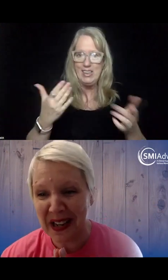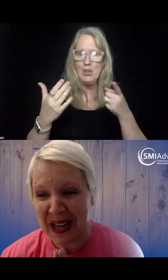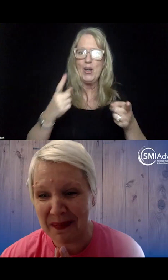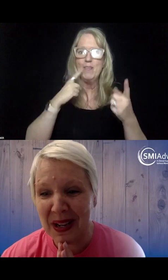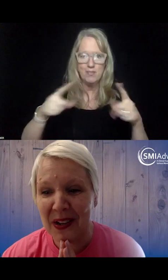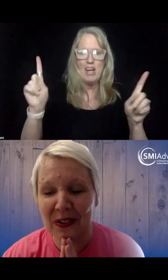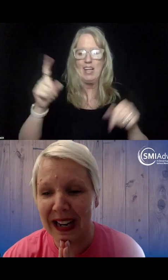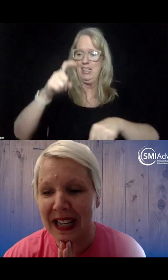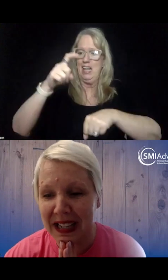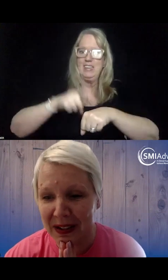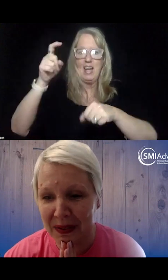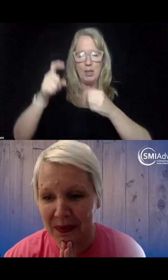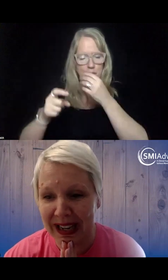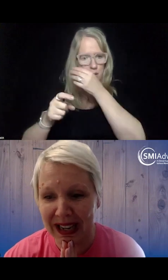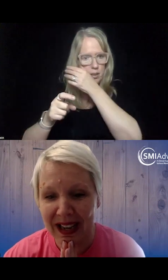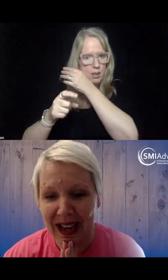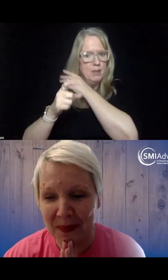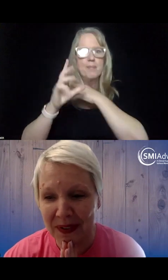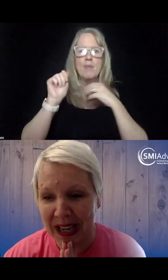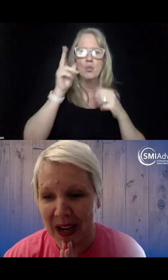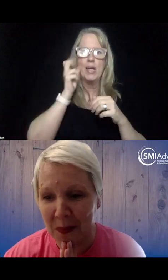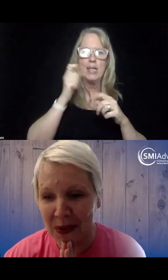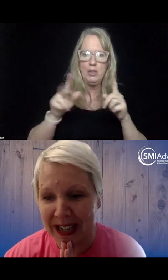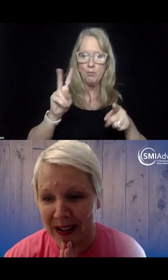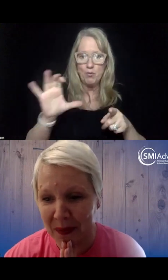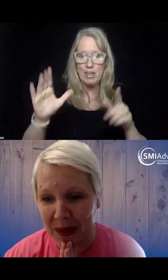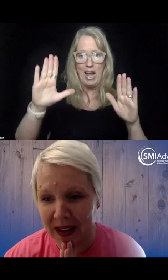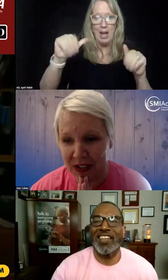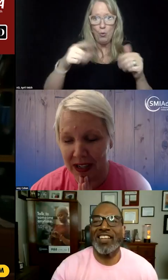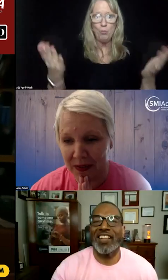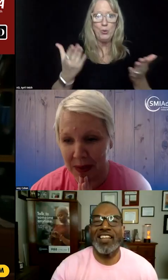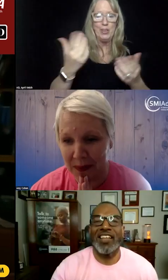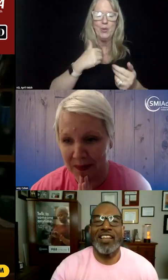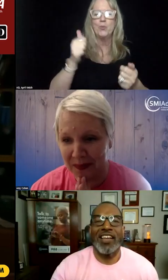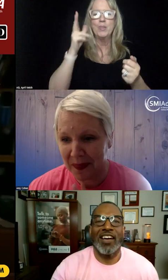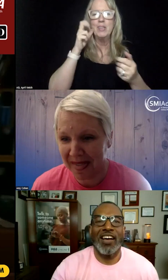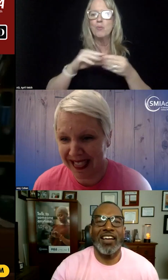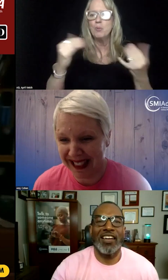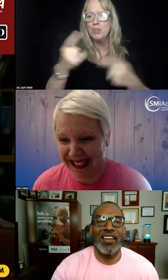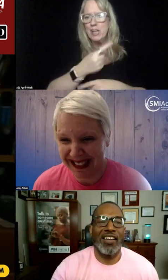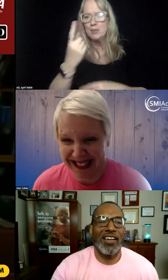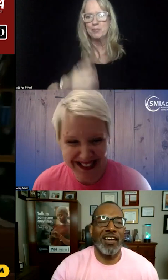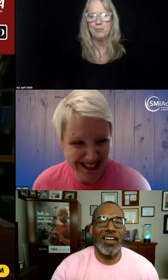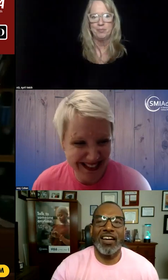TIME SO I CAN HEAR FROM VIC. I HOPE THAT YOU ARE HERE. WE WOULD LOVE TO HEAR FROM YOU.